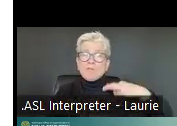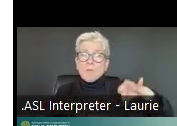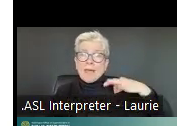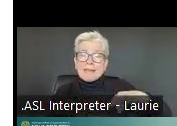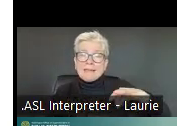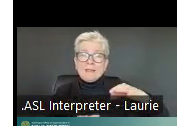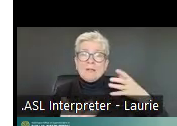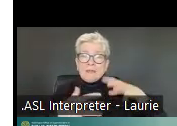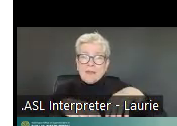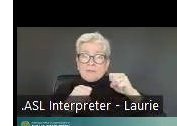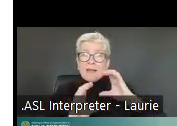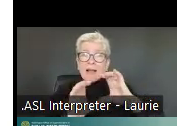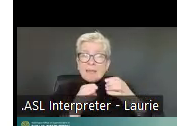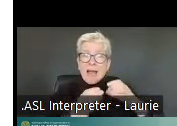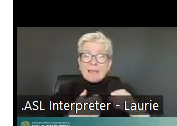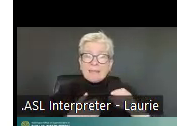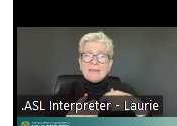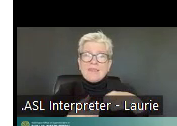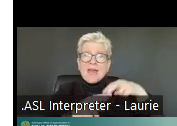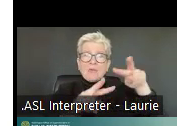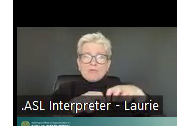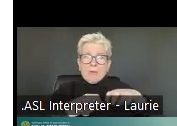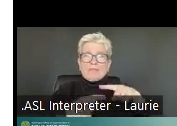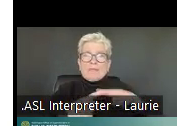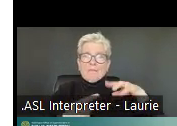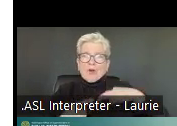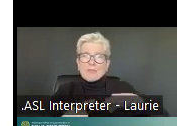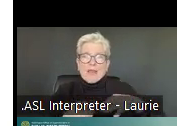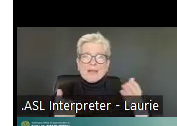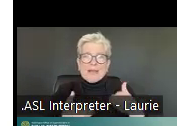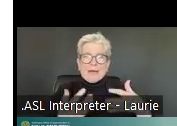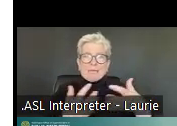taken classes that will transfer for credits. And as we all know, we're looking